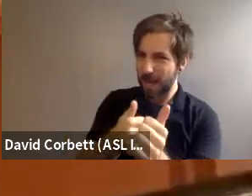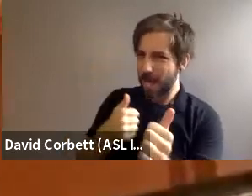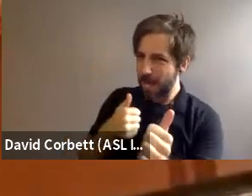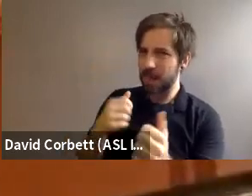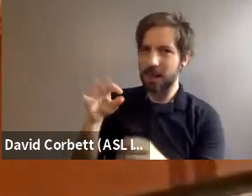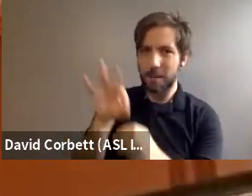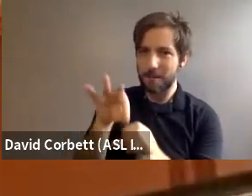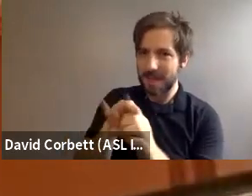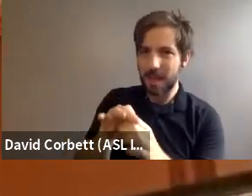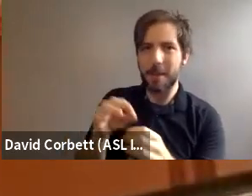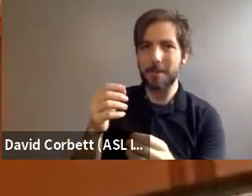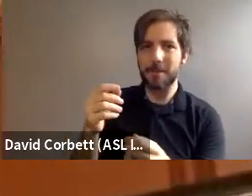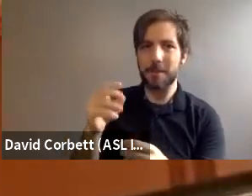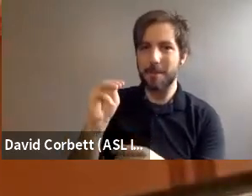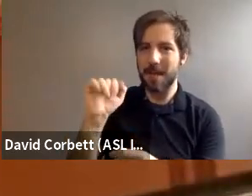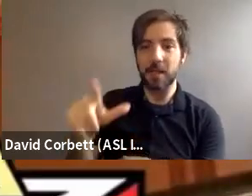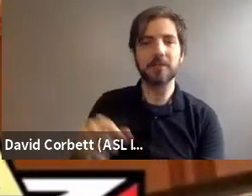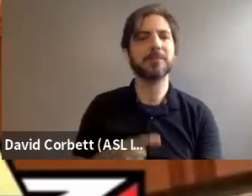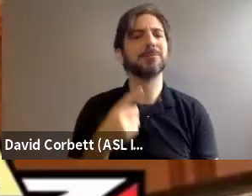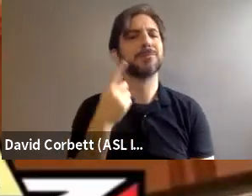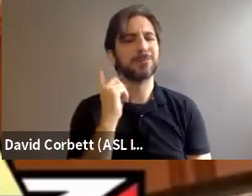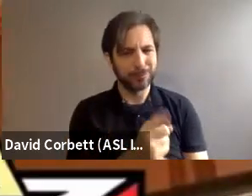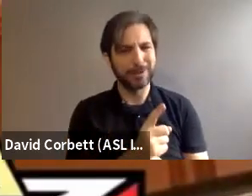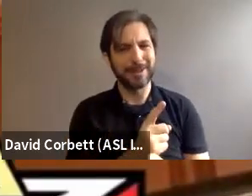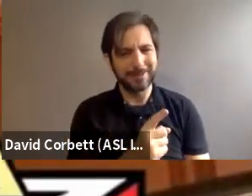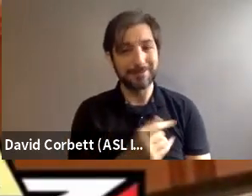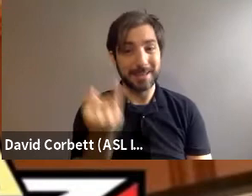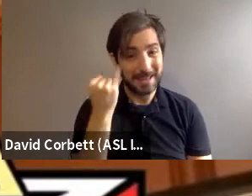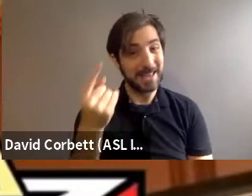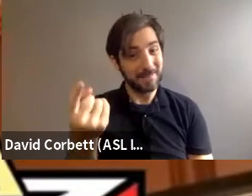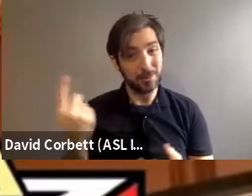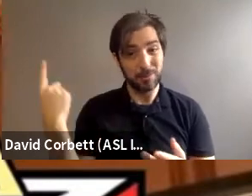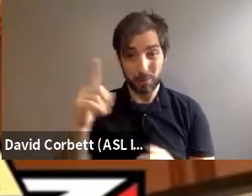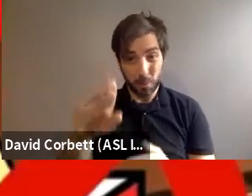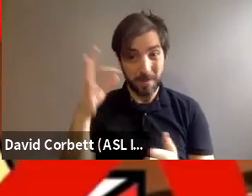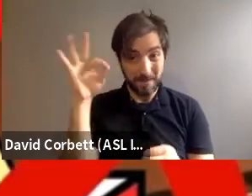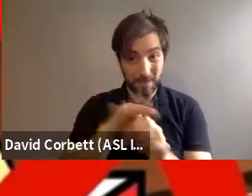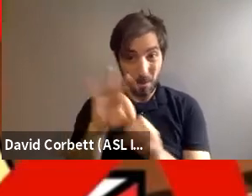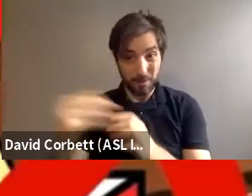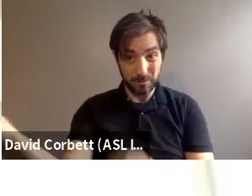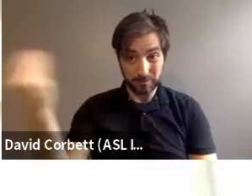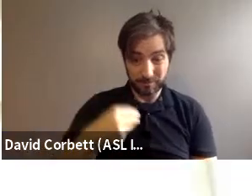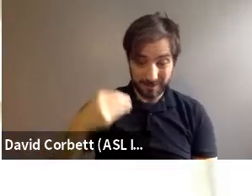Right. If it comes in late your vote won't count.